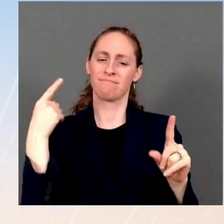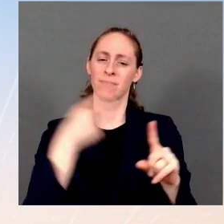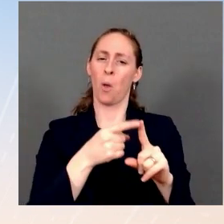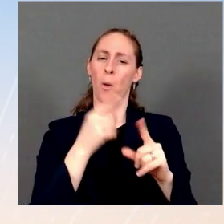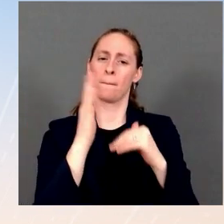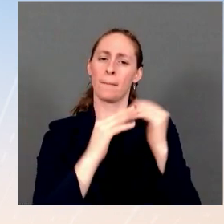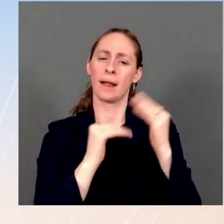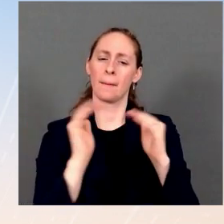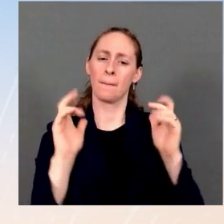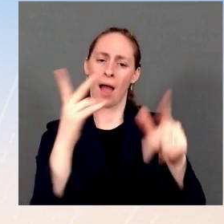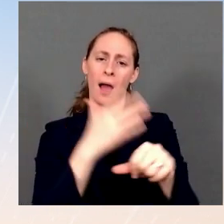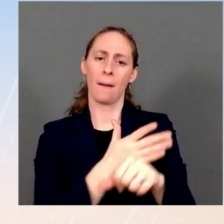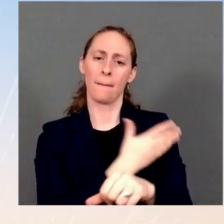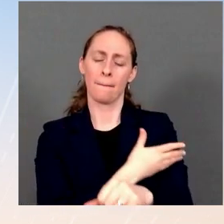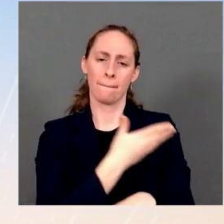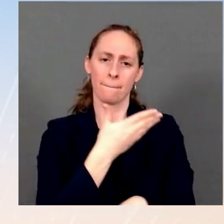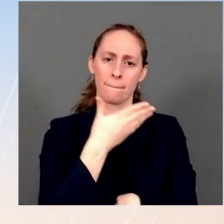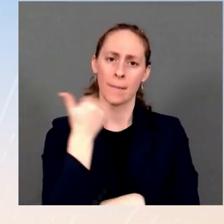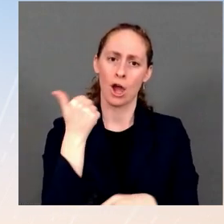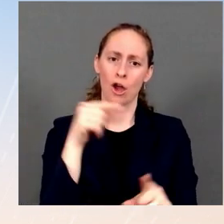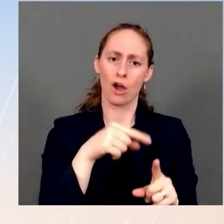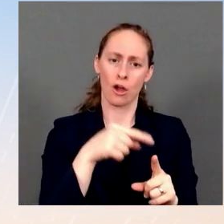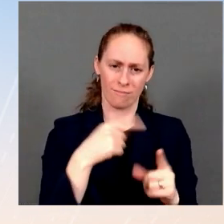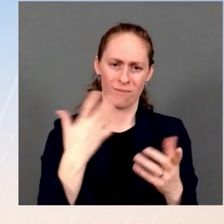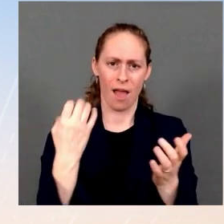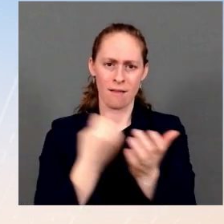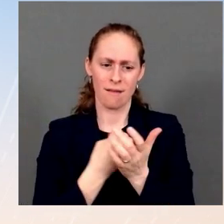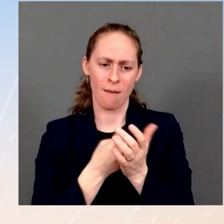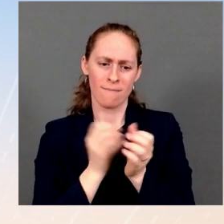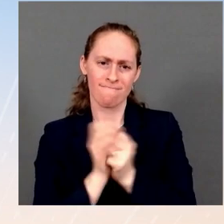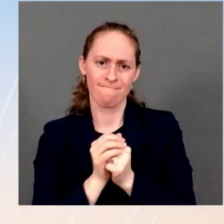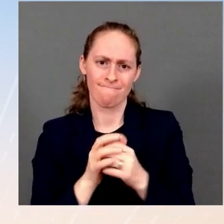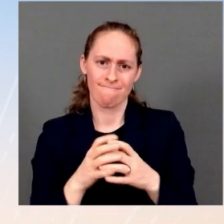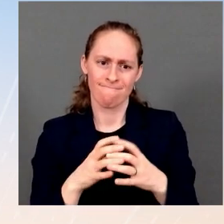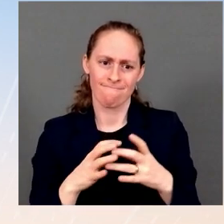And we're excited to be involved in conversations that help us move forward.